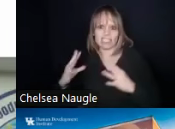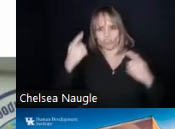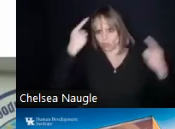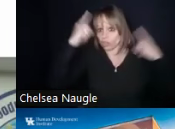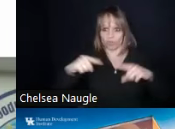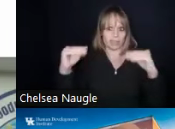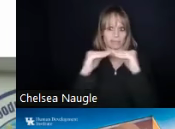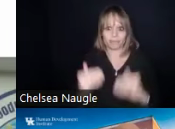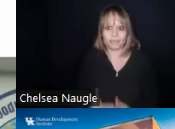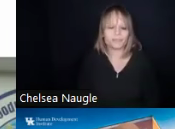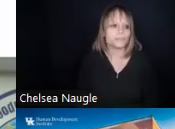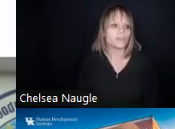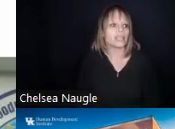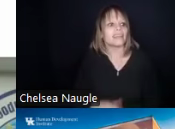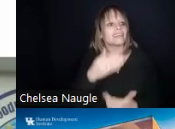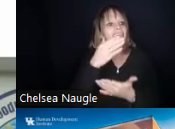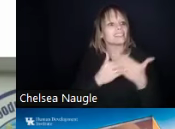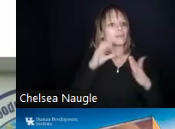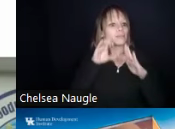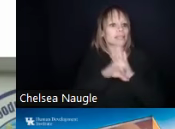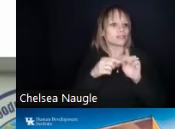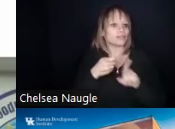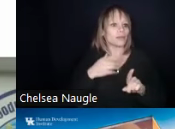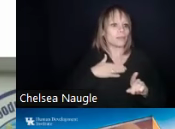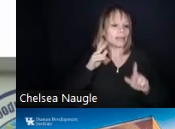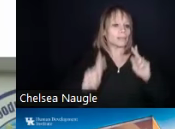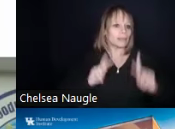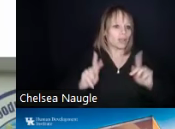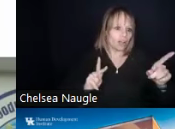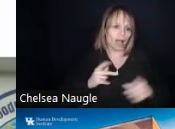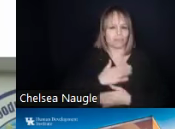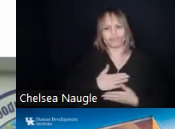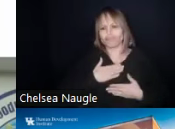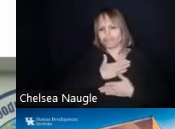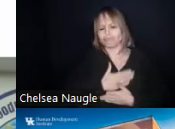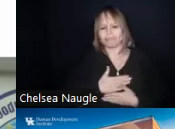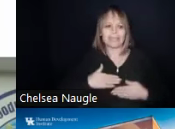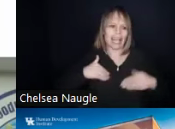people. So uh this has been an absolute pleasure. I've gotten to know a lot of great people, you know, across the four